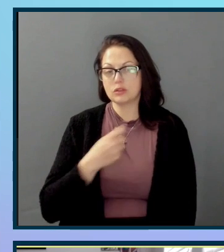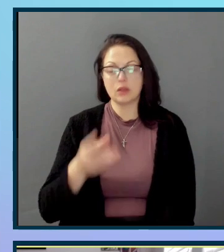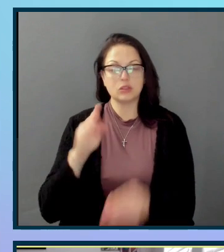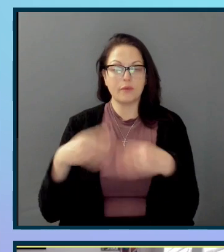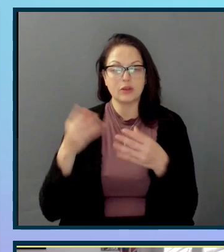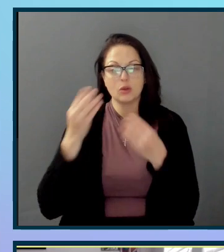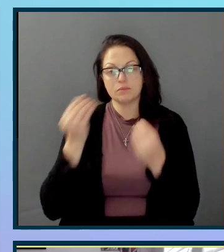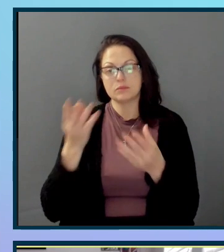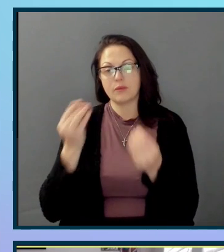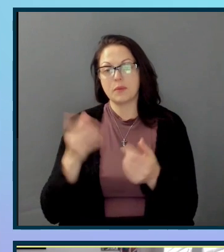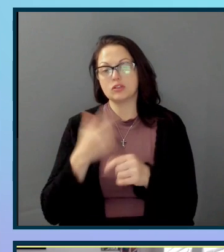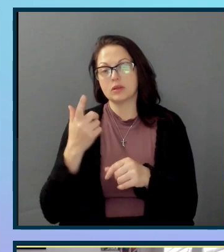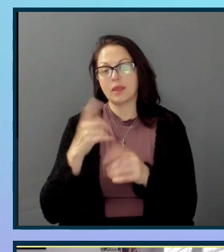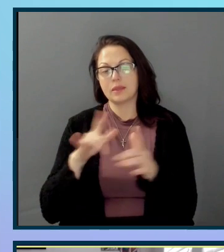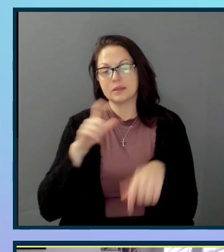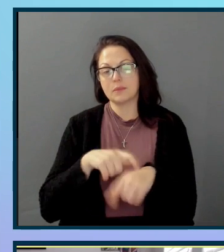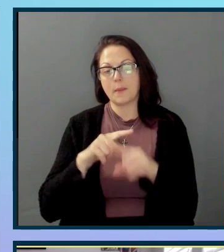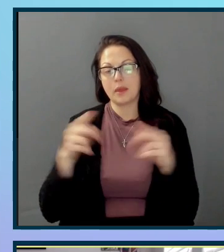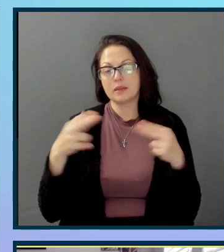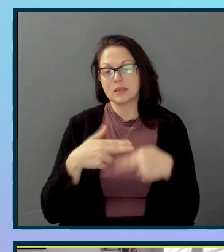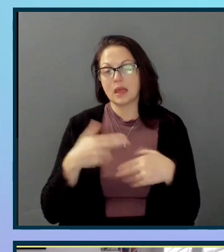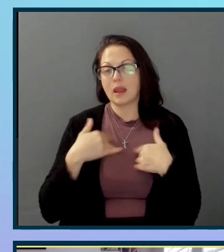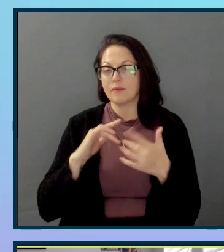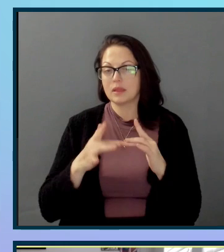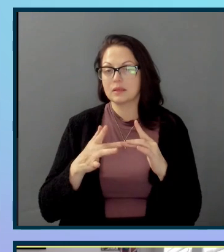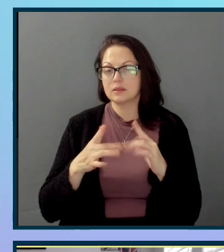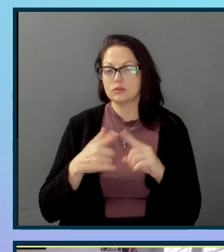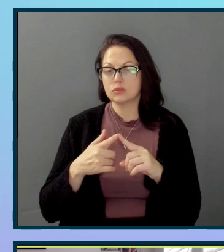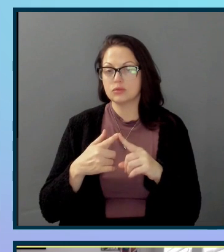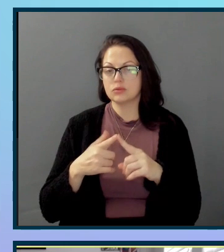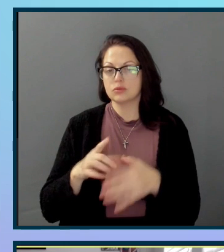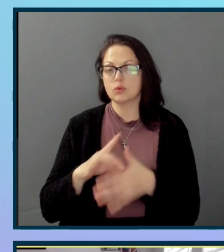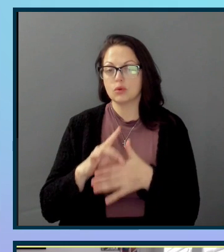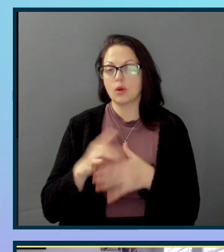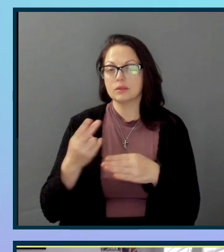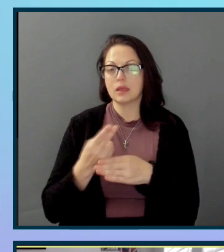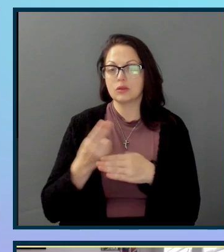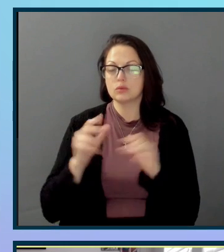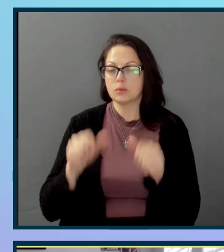But these slides do have a link to content usable. And as of this morning,